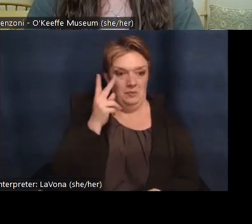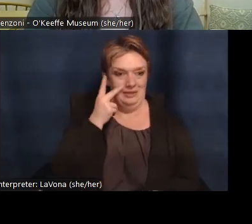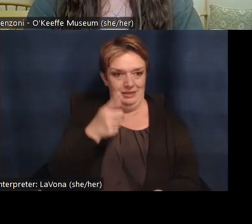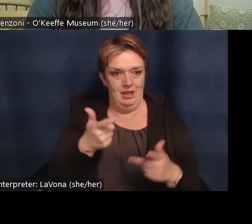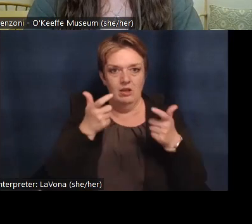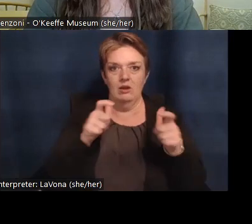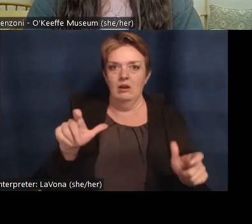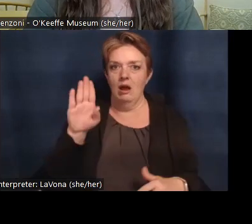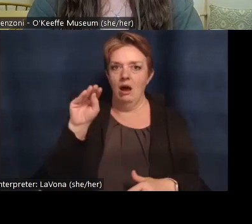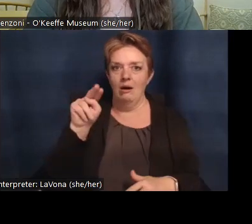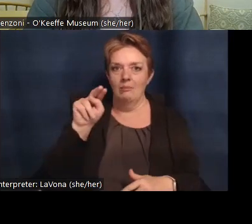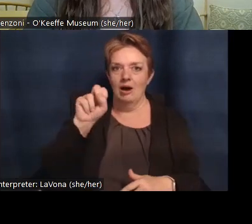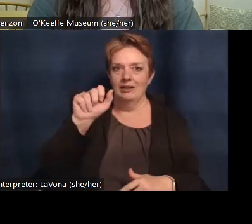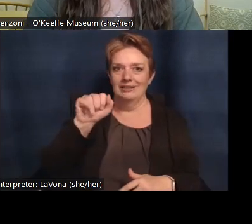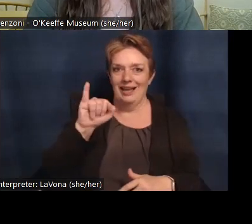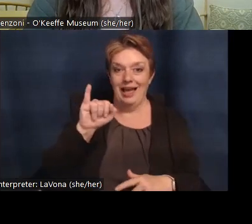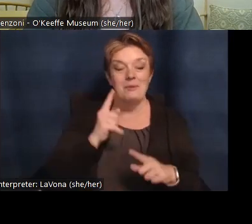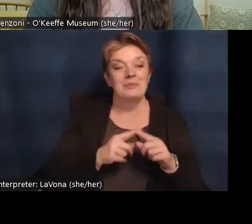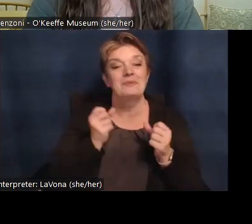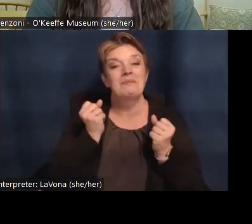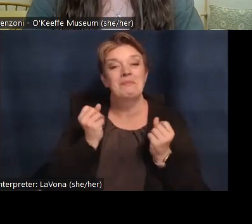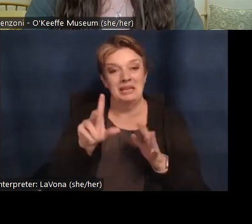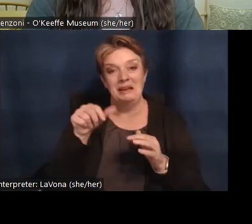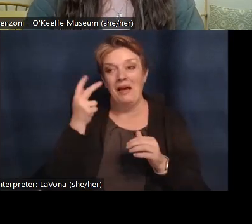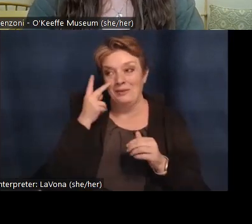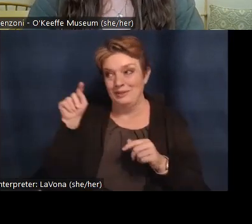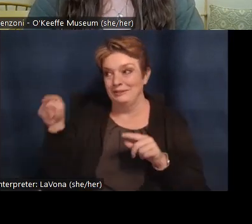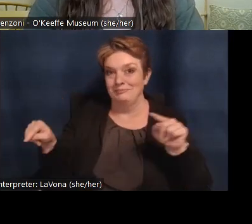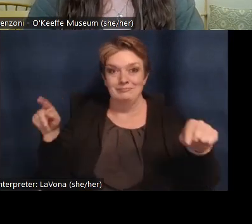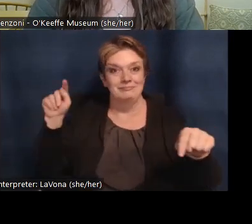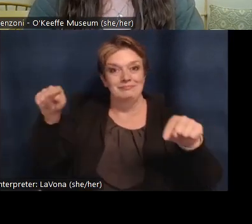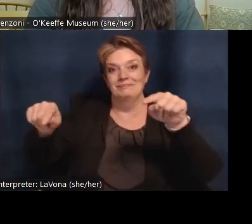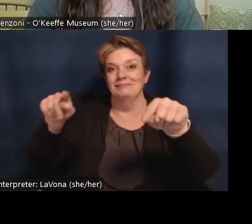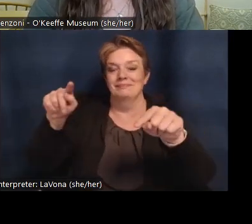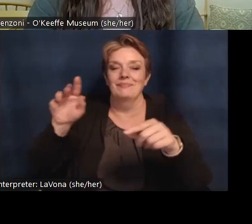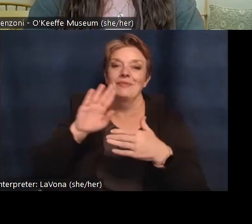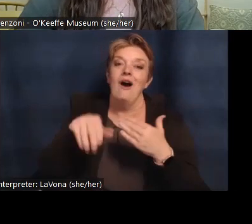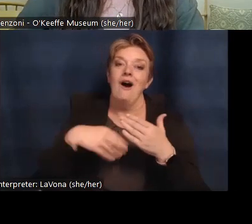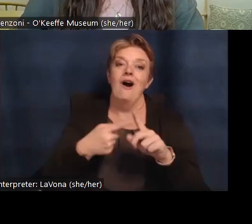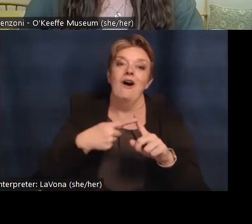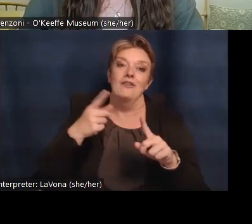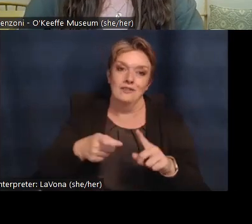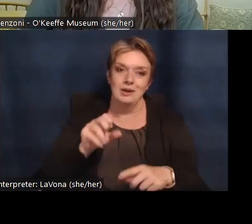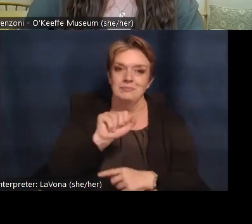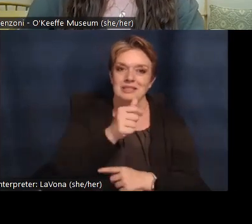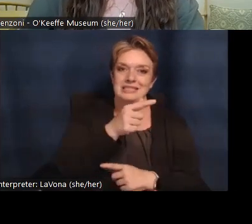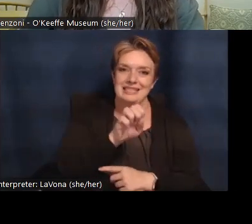but you'll also see many more bonsais throughout the property, all of sage bushes and juniper bushes.